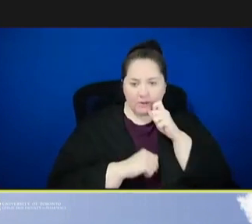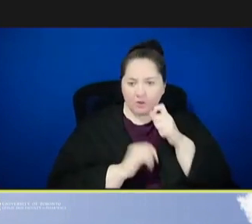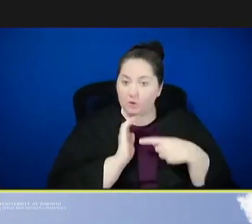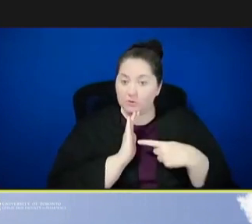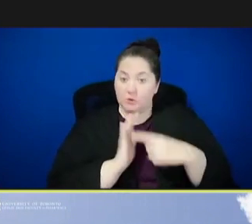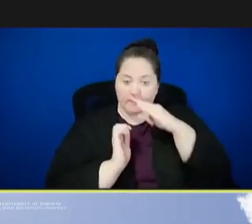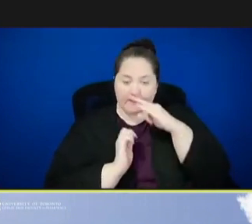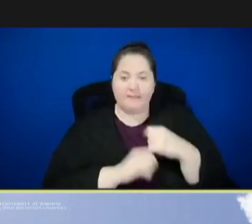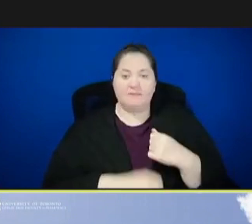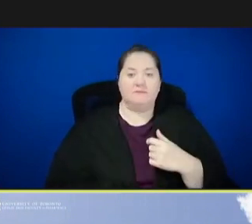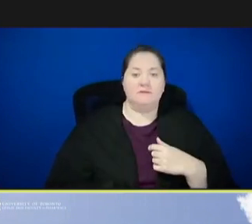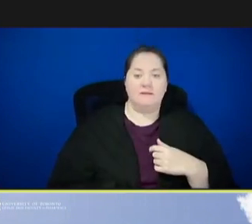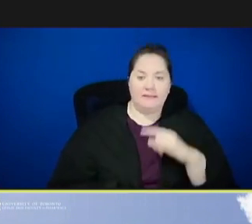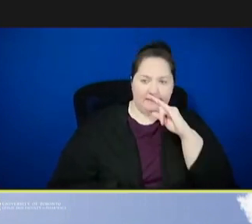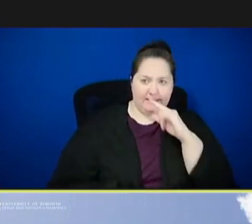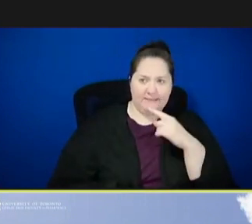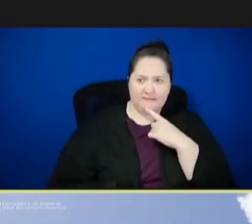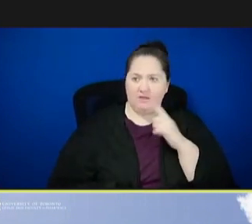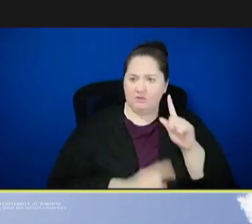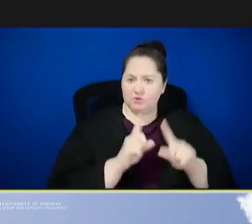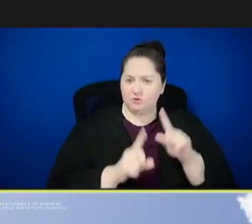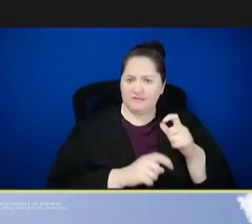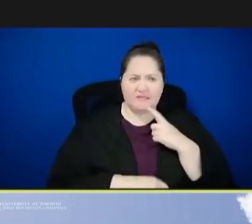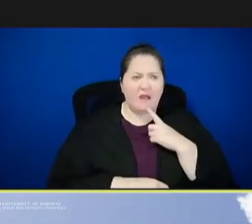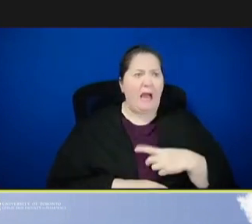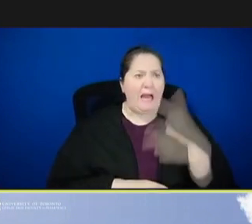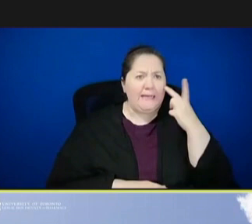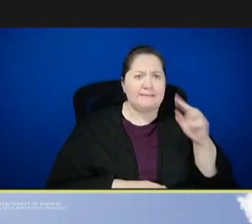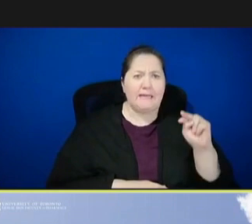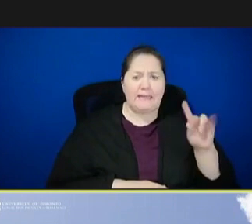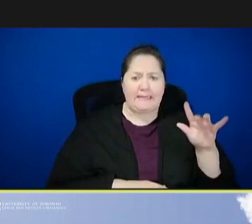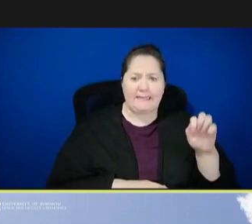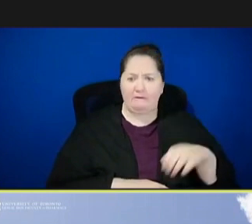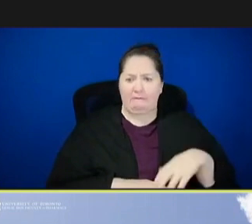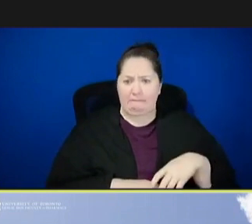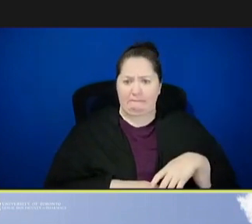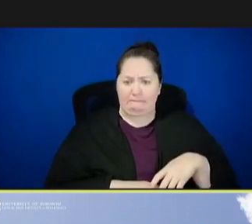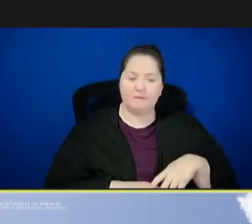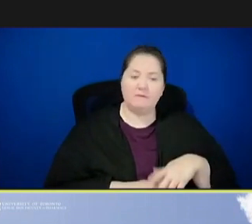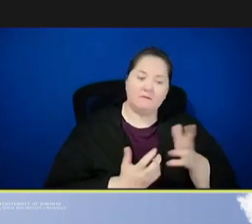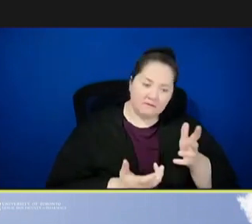feedback from the kids on their surveys that say, I saw the needle. So really easy things that we